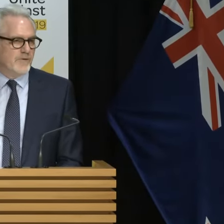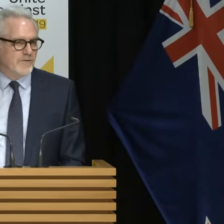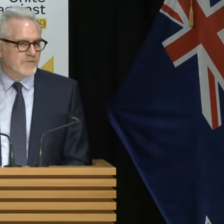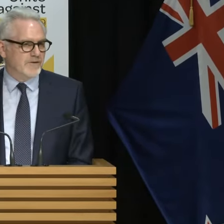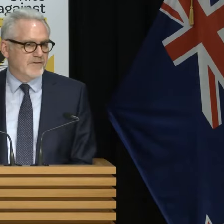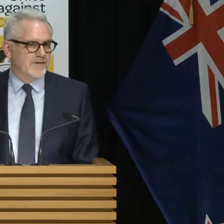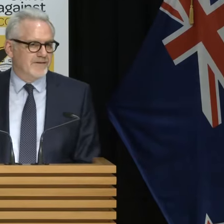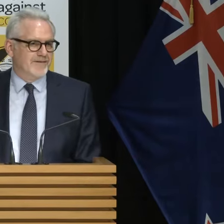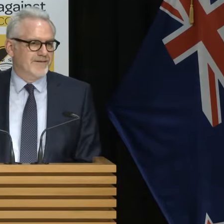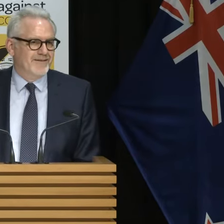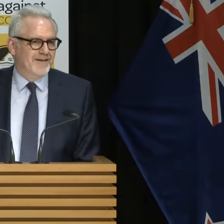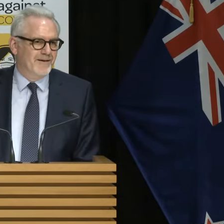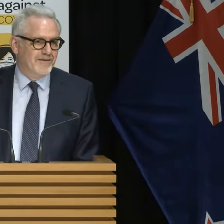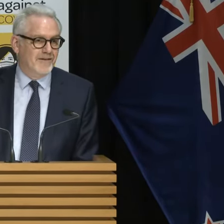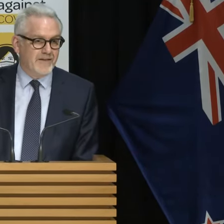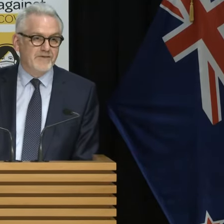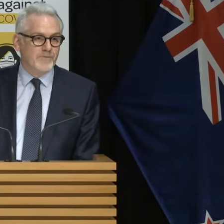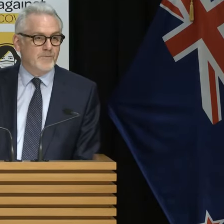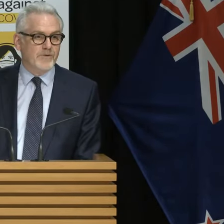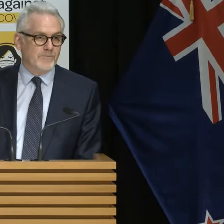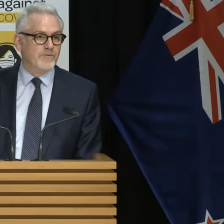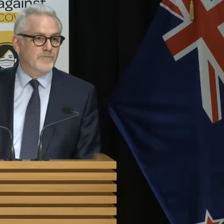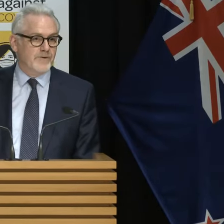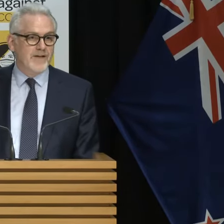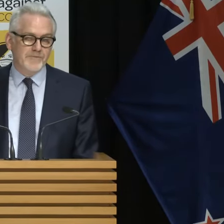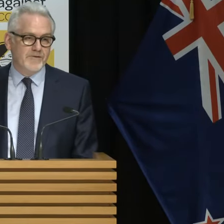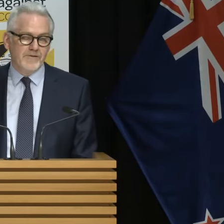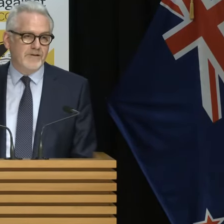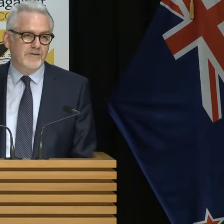in rapid antigen testing as part of the surveillance